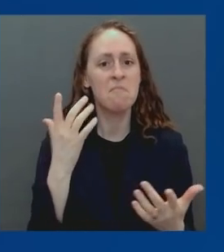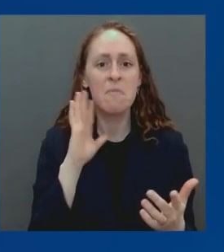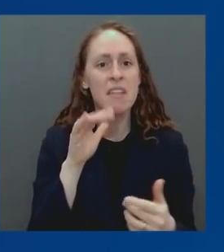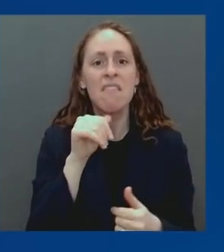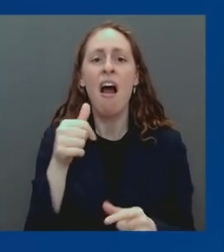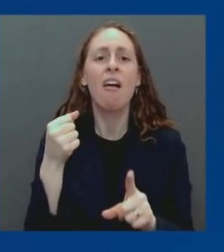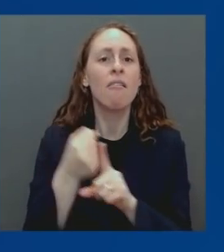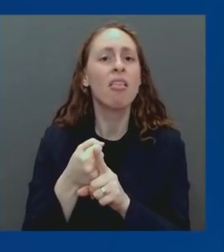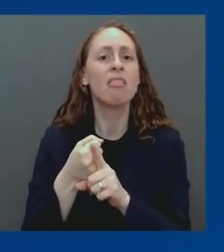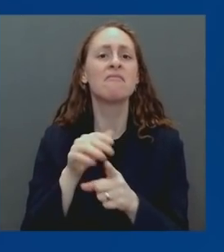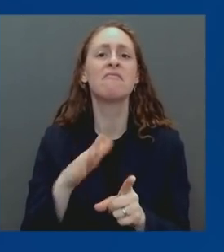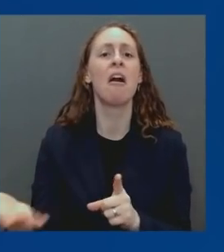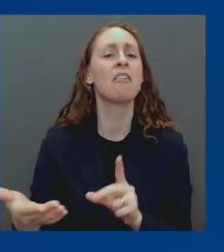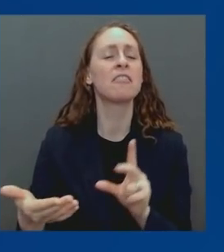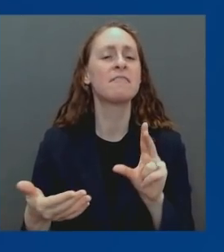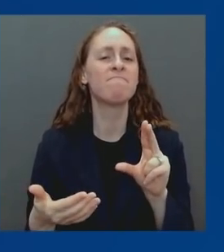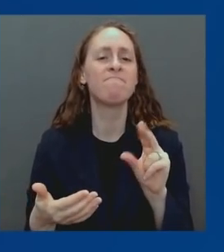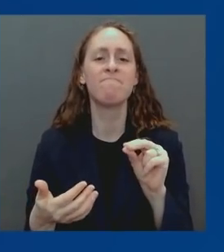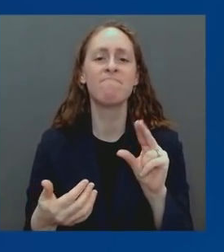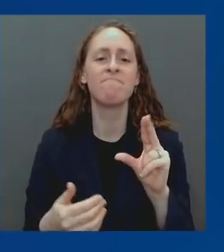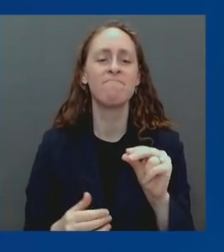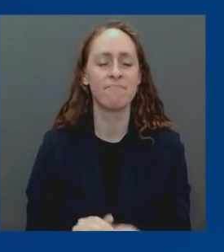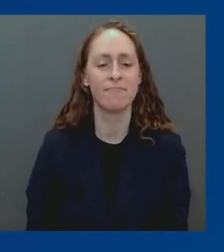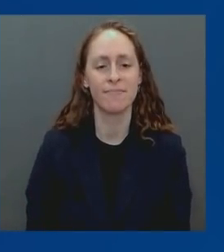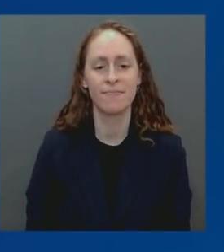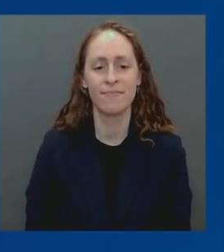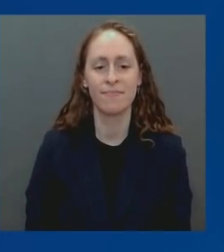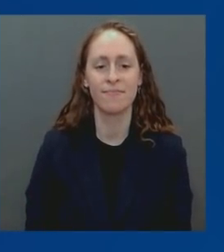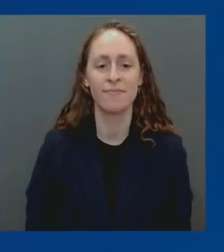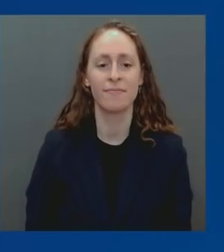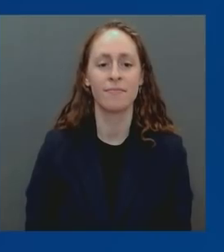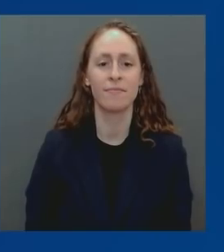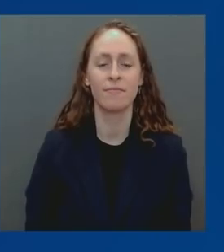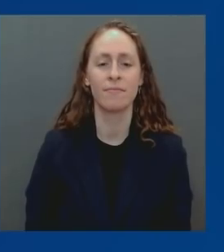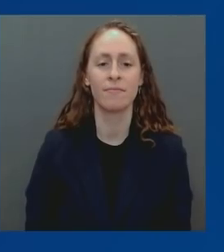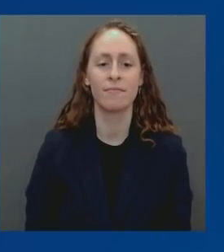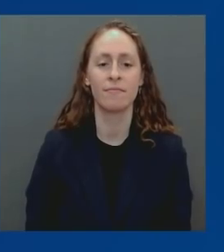for those who are unvaccinated was 9.7 per 100,000 people,